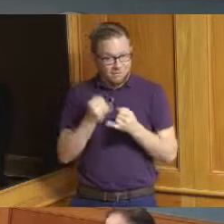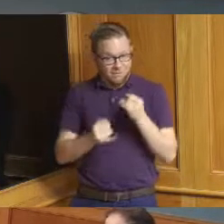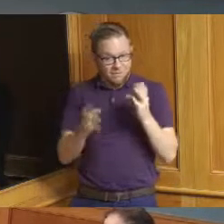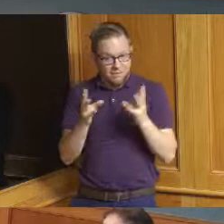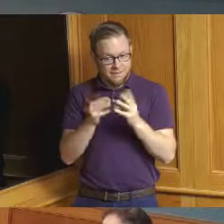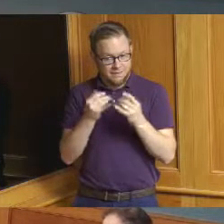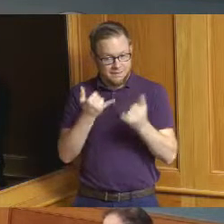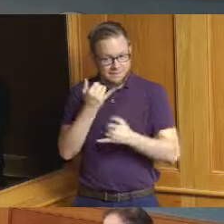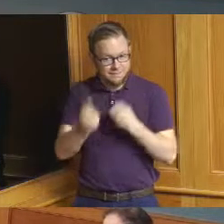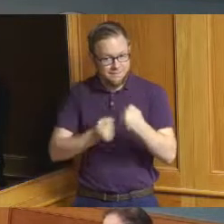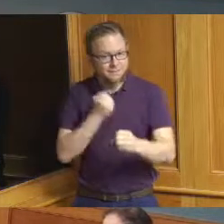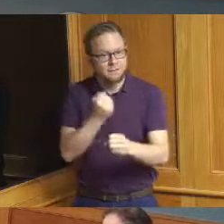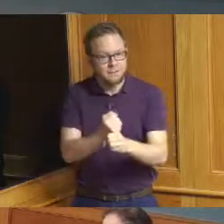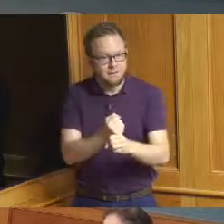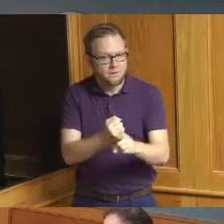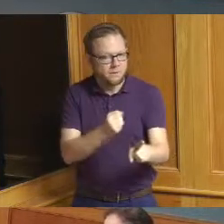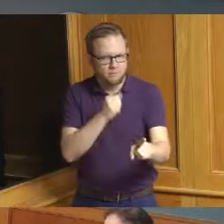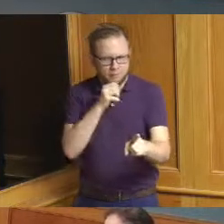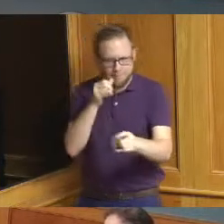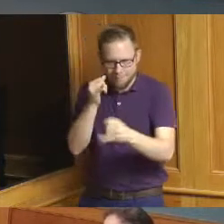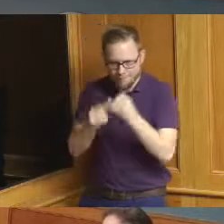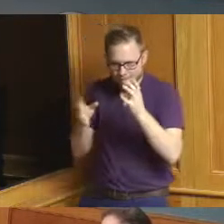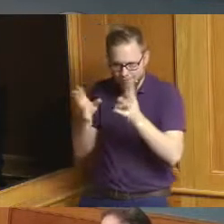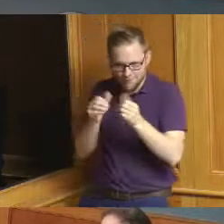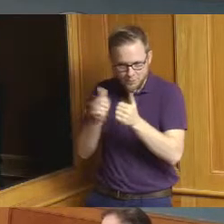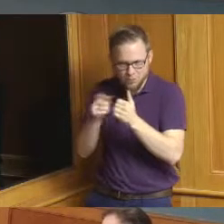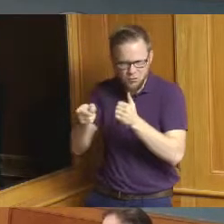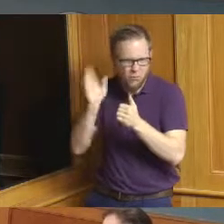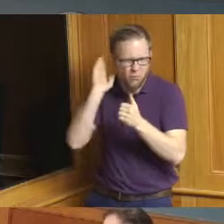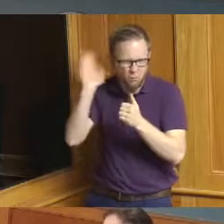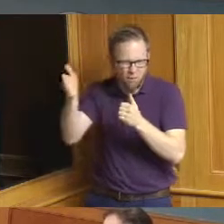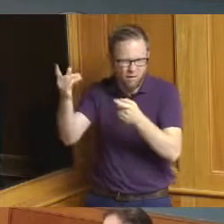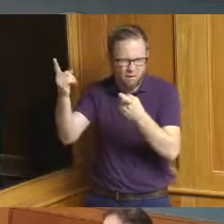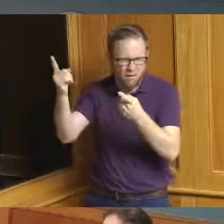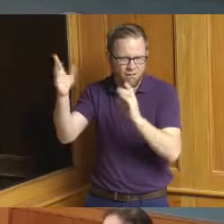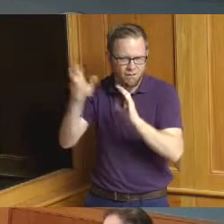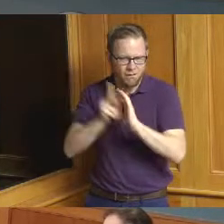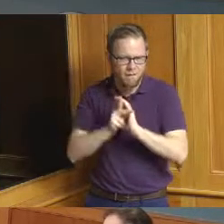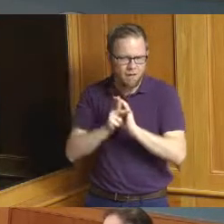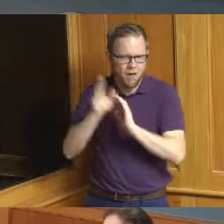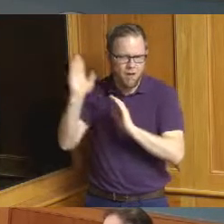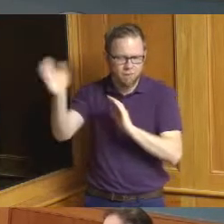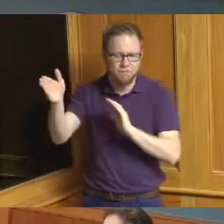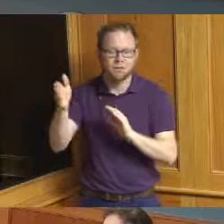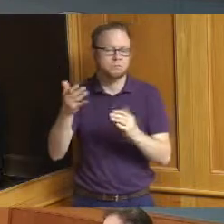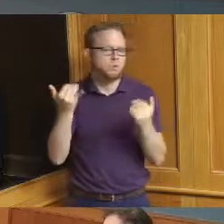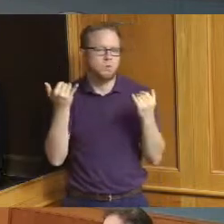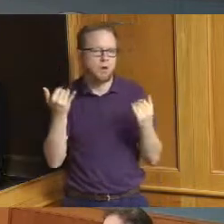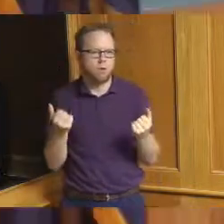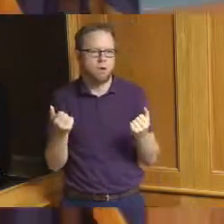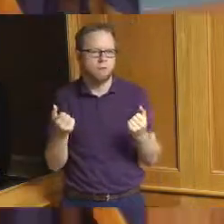the last meeting with you in the future just wanted to take a minute to say i want to thank you